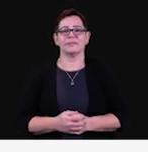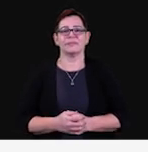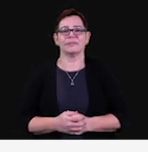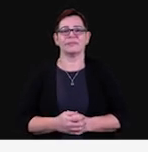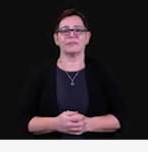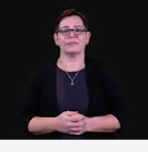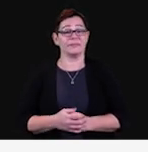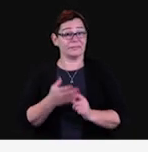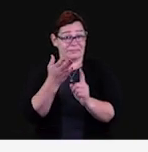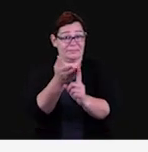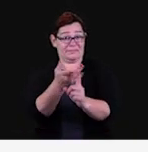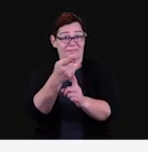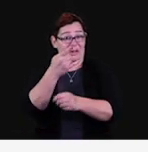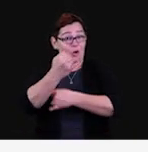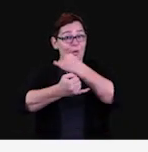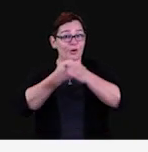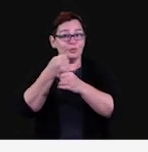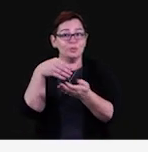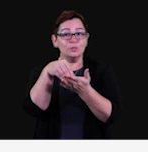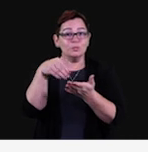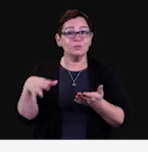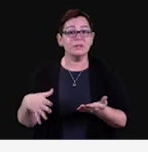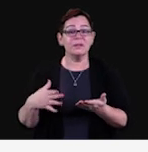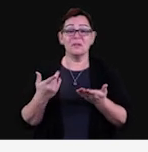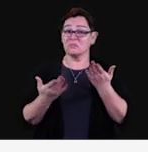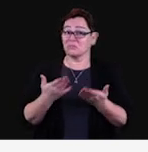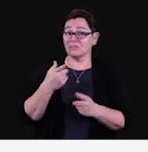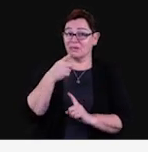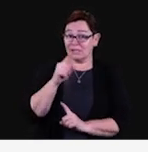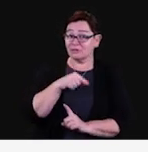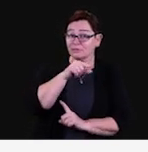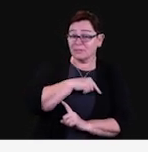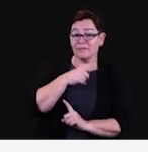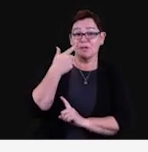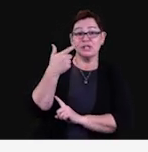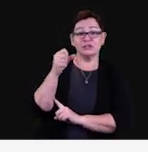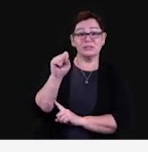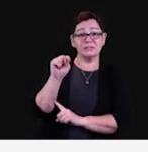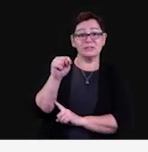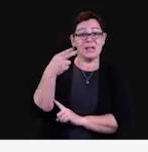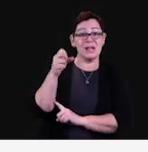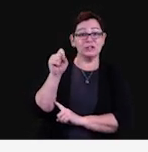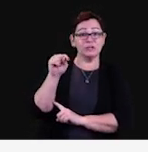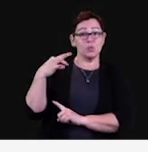As an international student, you may be eligible for the GST/HST credit and the